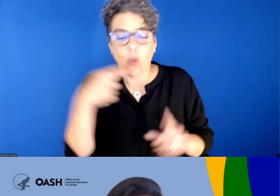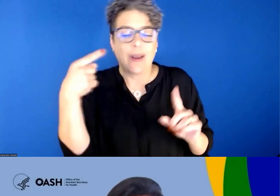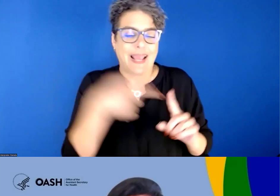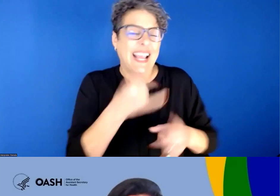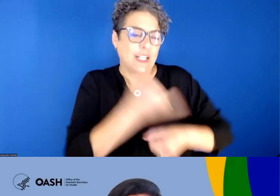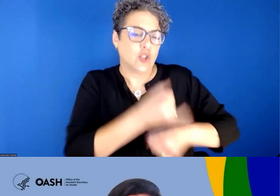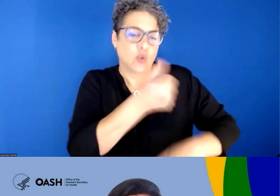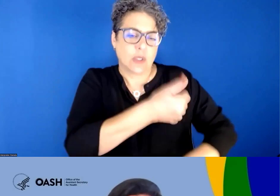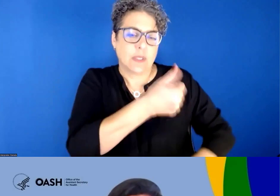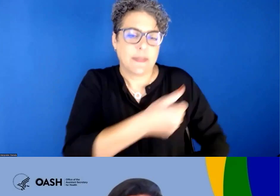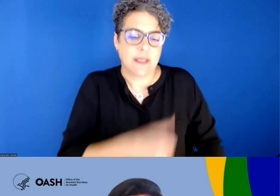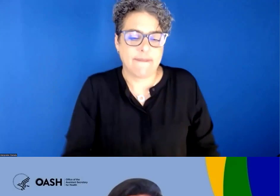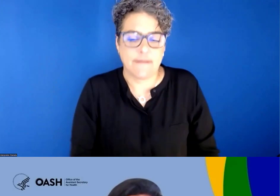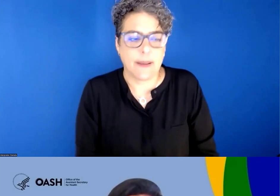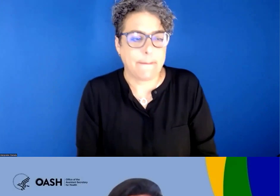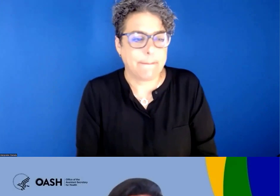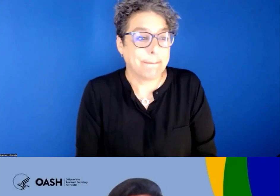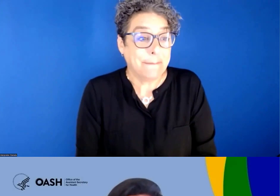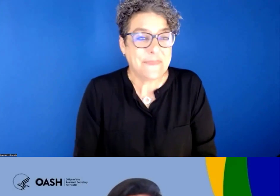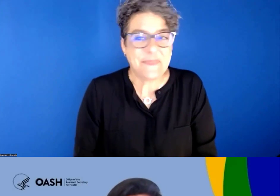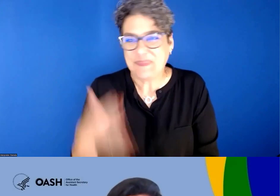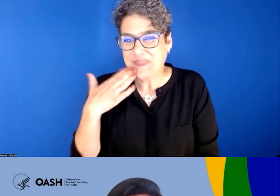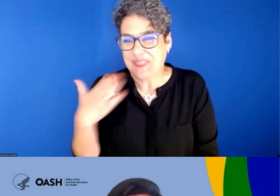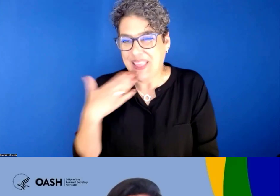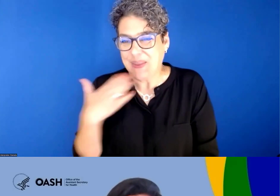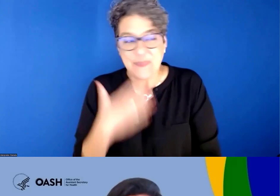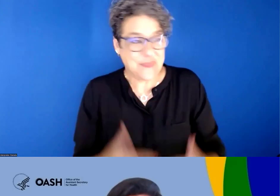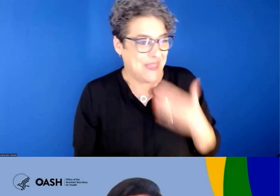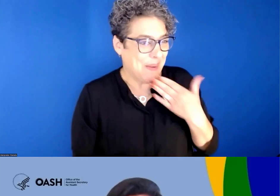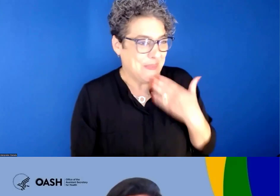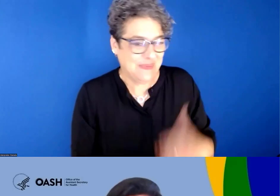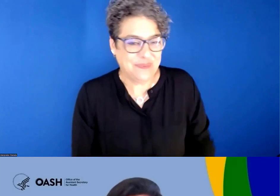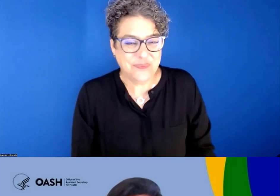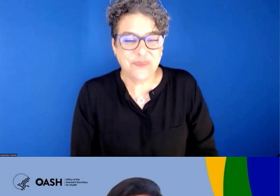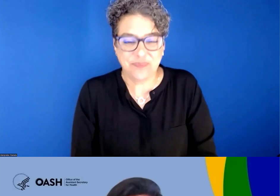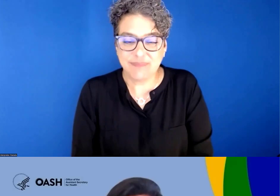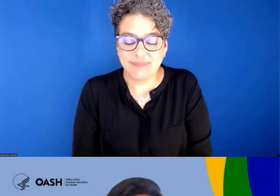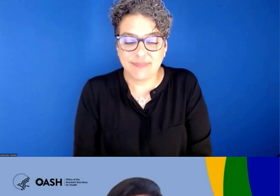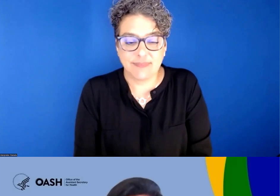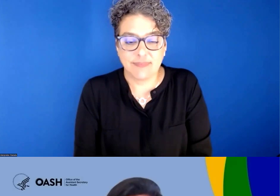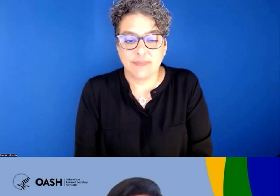Elyse Sullivan: Thank you. Thanks, Patricia. Thanks, Ranjini. Let's see. Moving on.